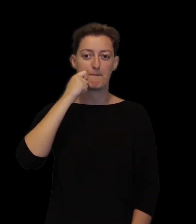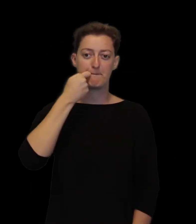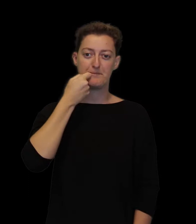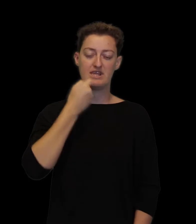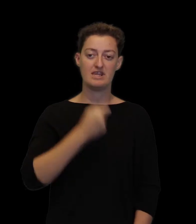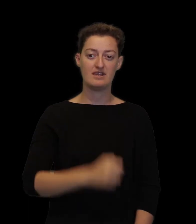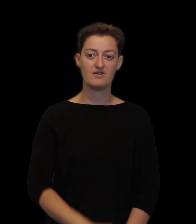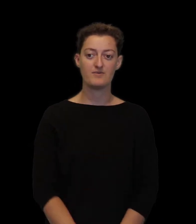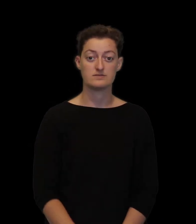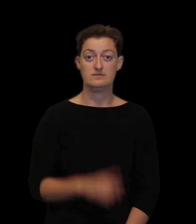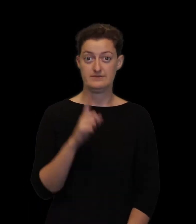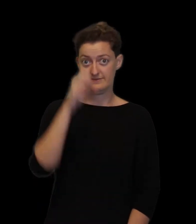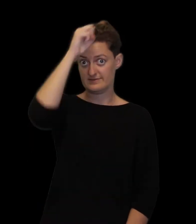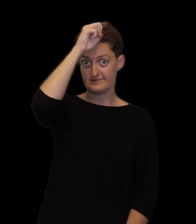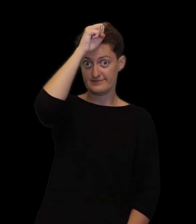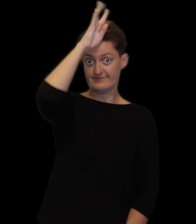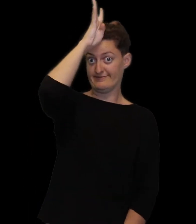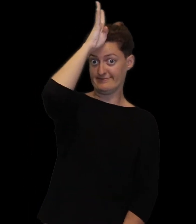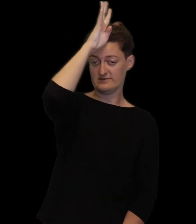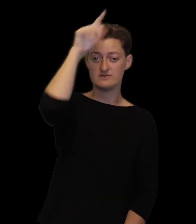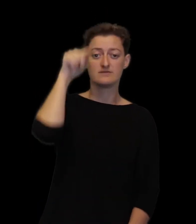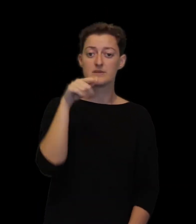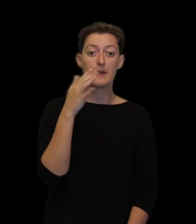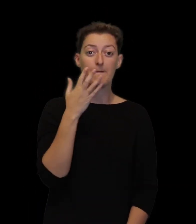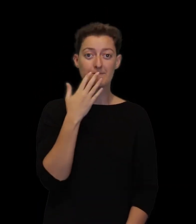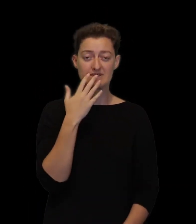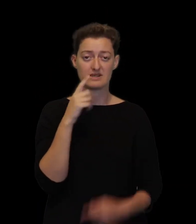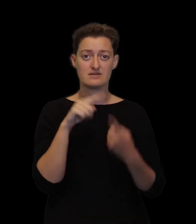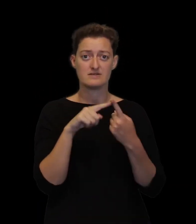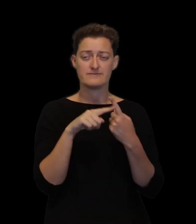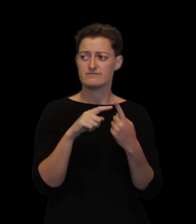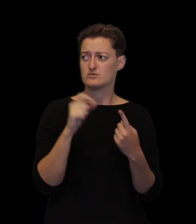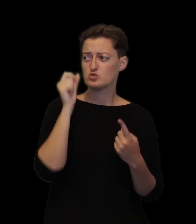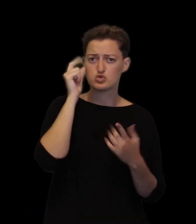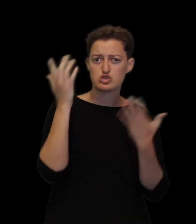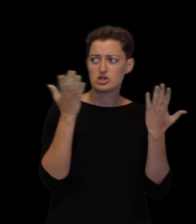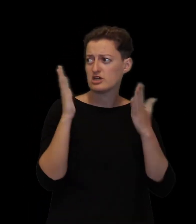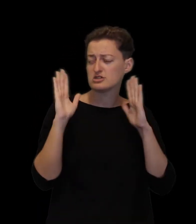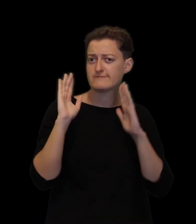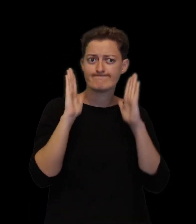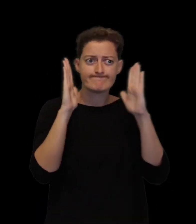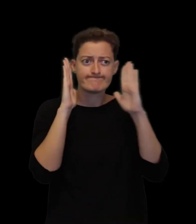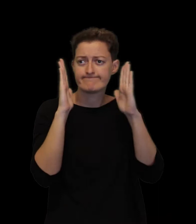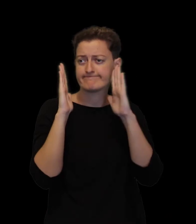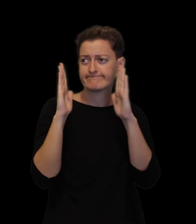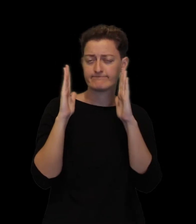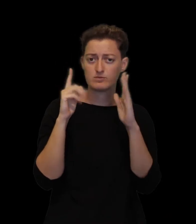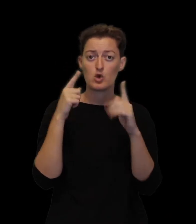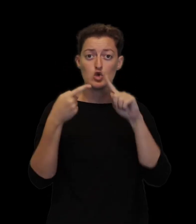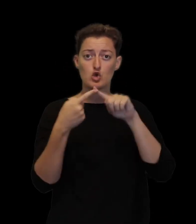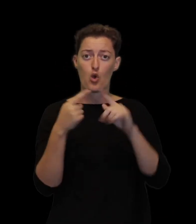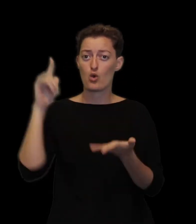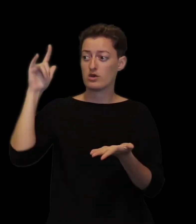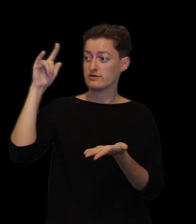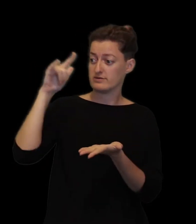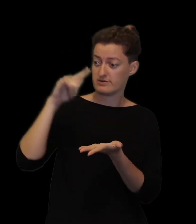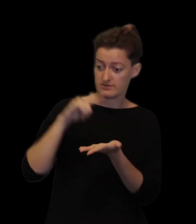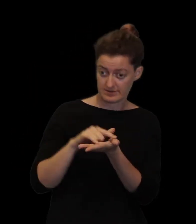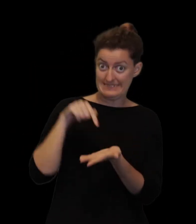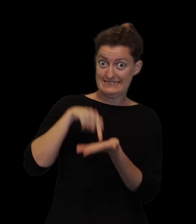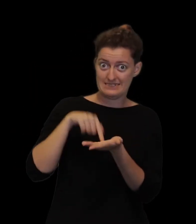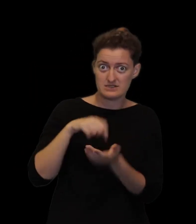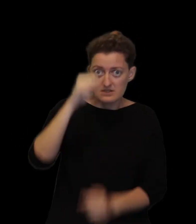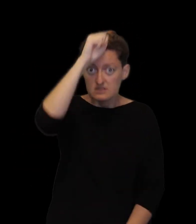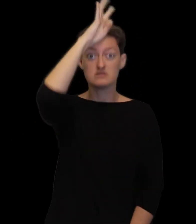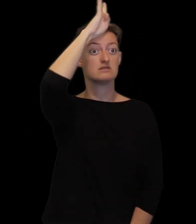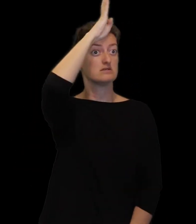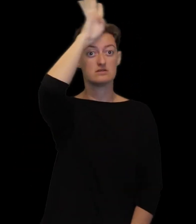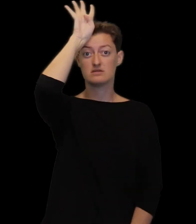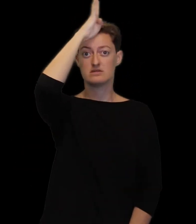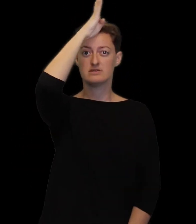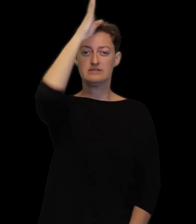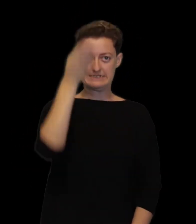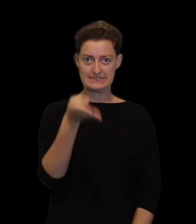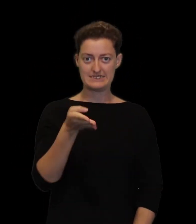The crest is usually fanned out when it is alert or has just landed.